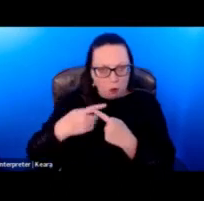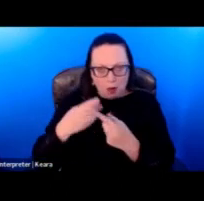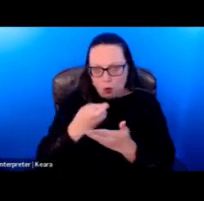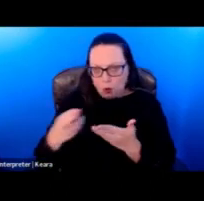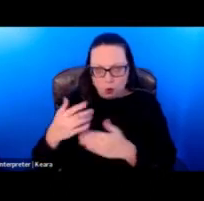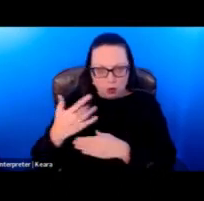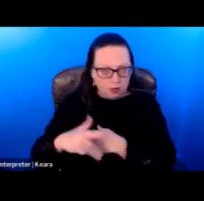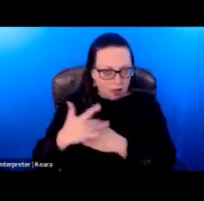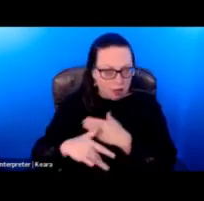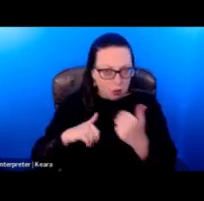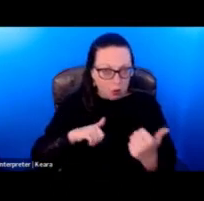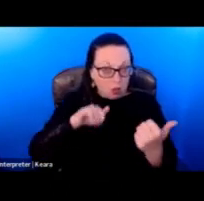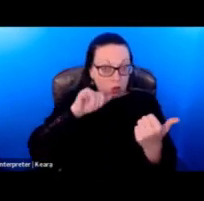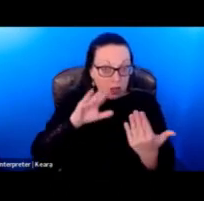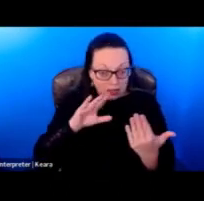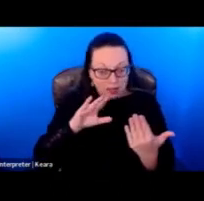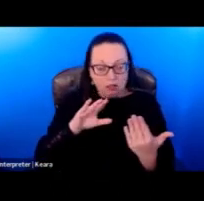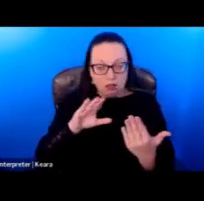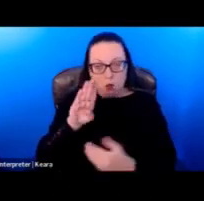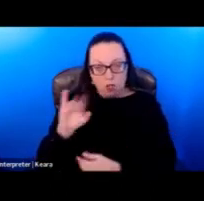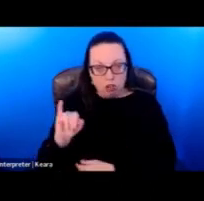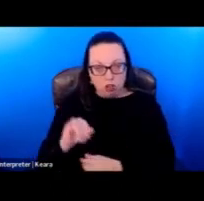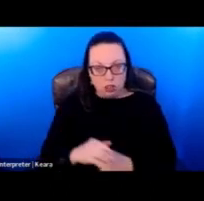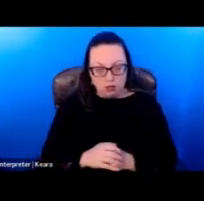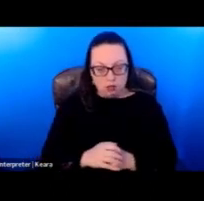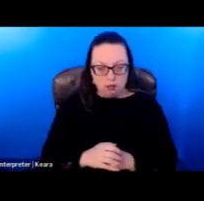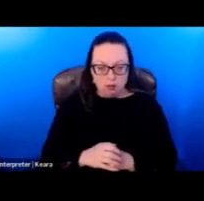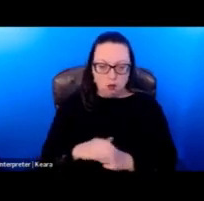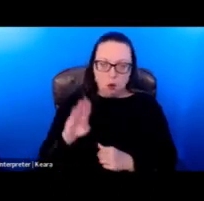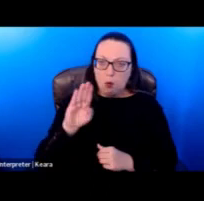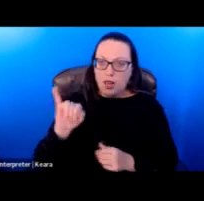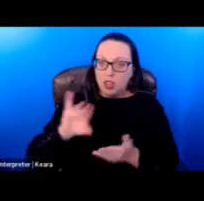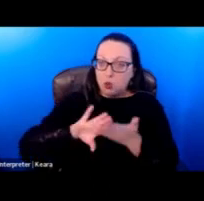only from those with lived experience in brain injury, but